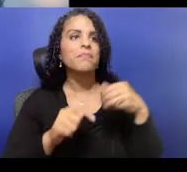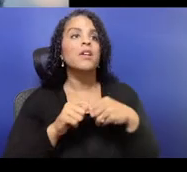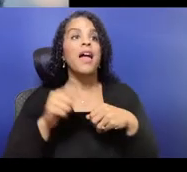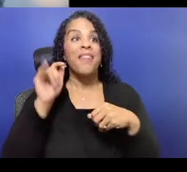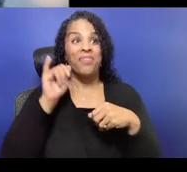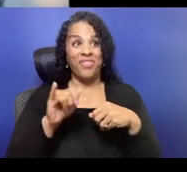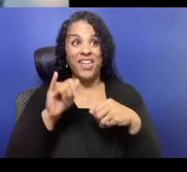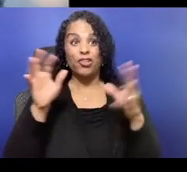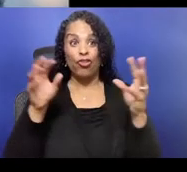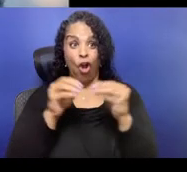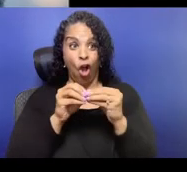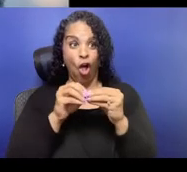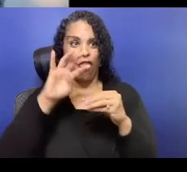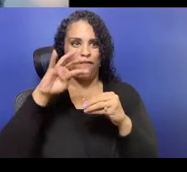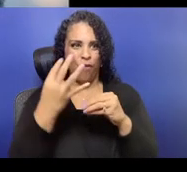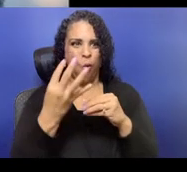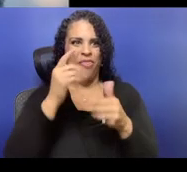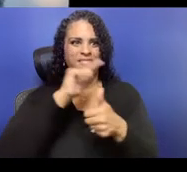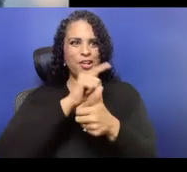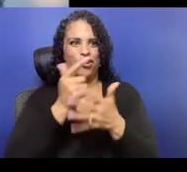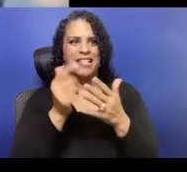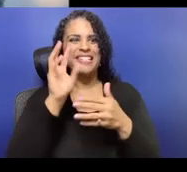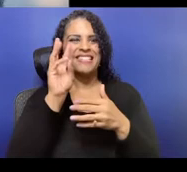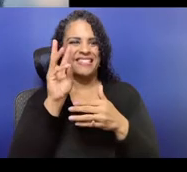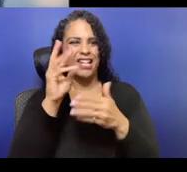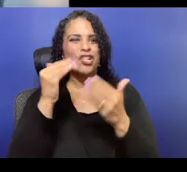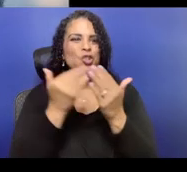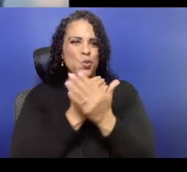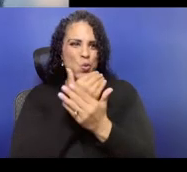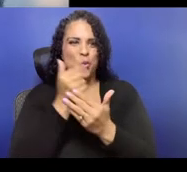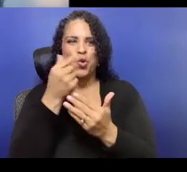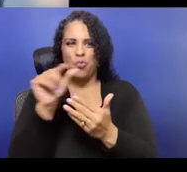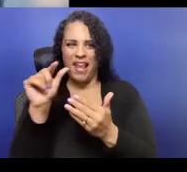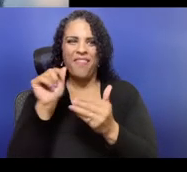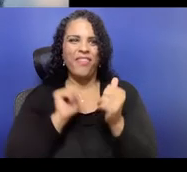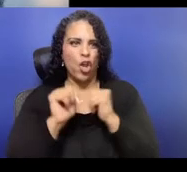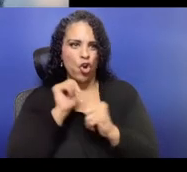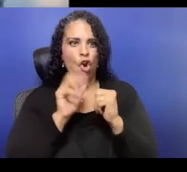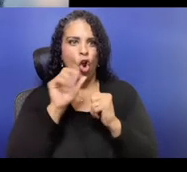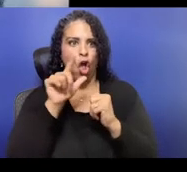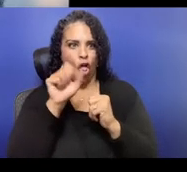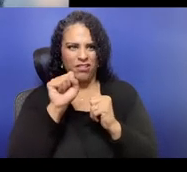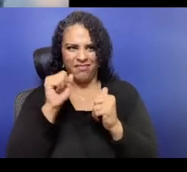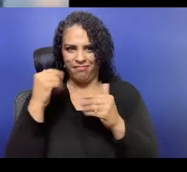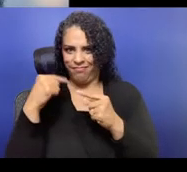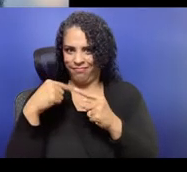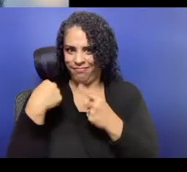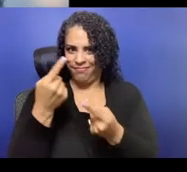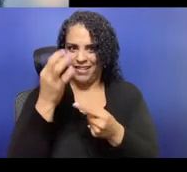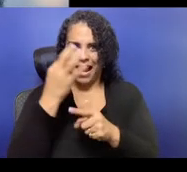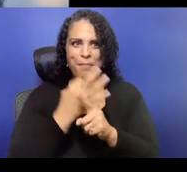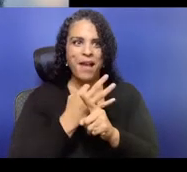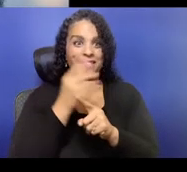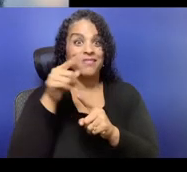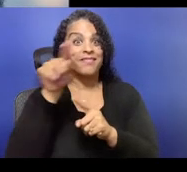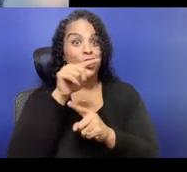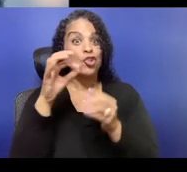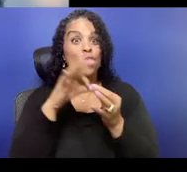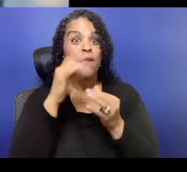I use she/her pronouns, and I'm calling from traditional lands of Piscataway Nation, colonially known as Baltimore, Maryland,